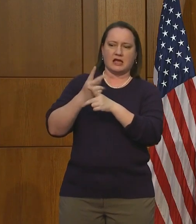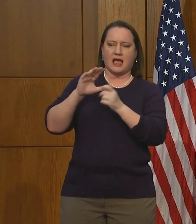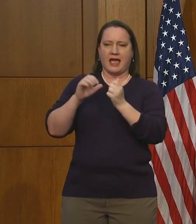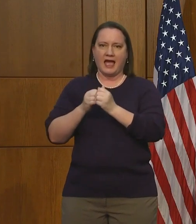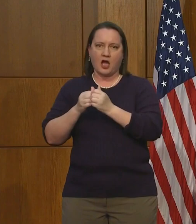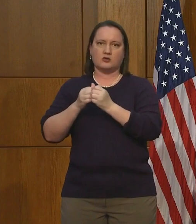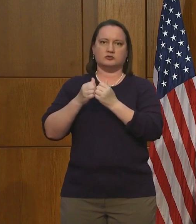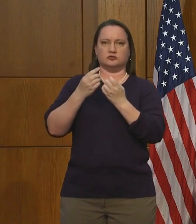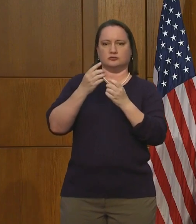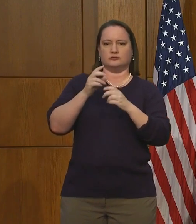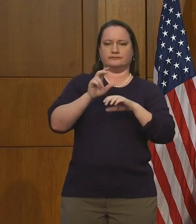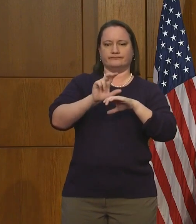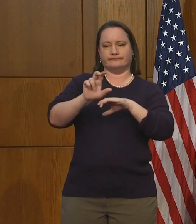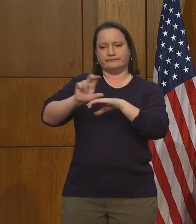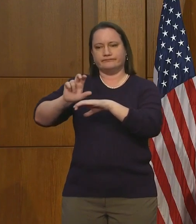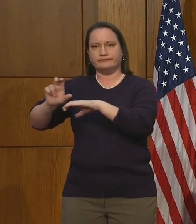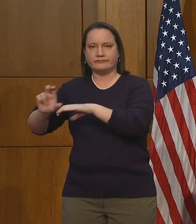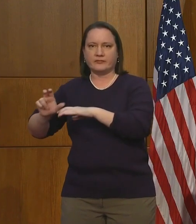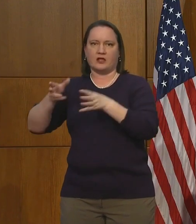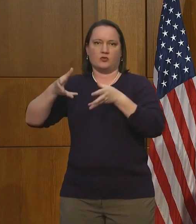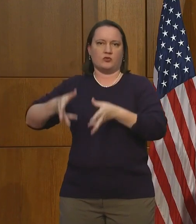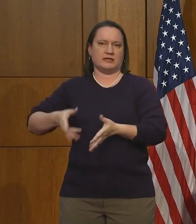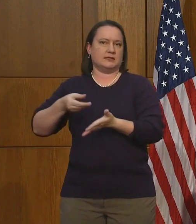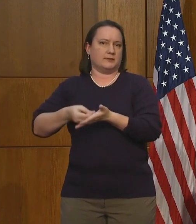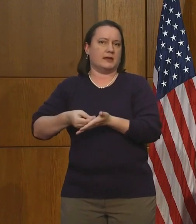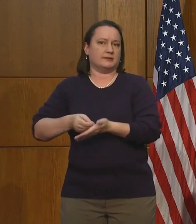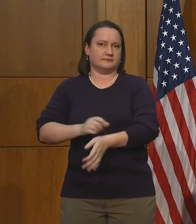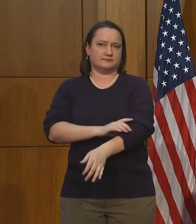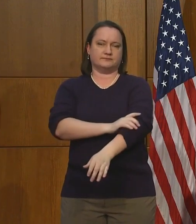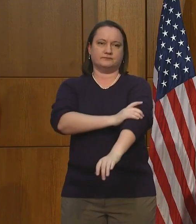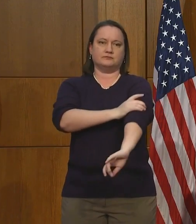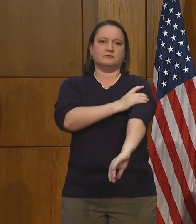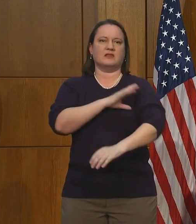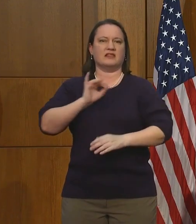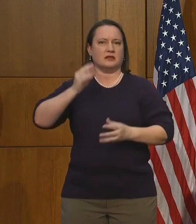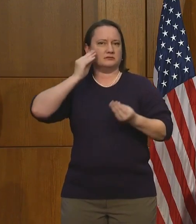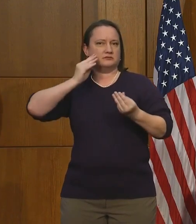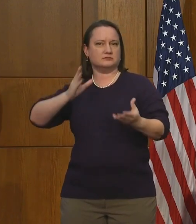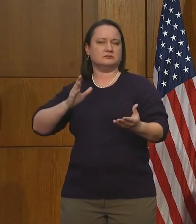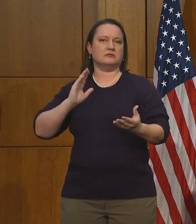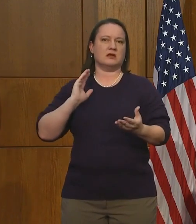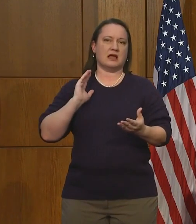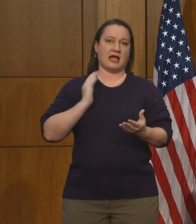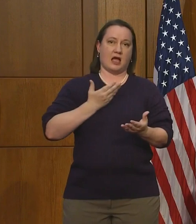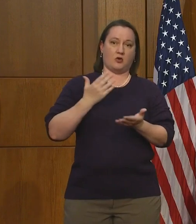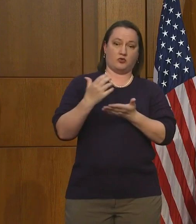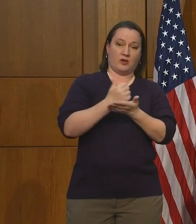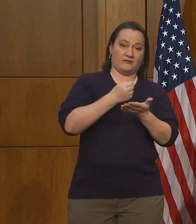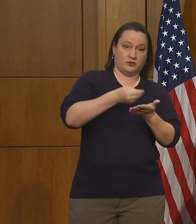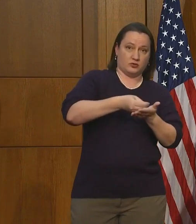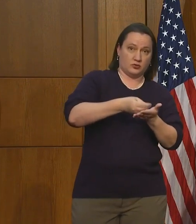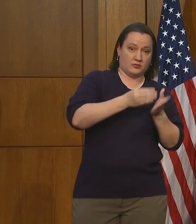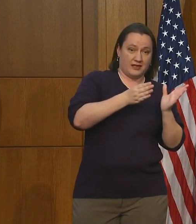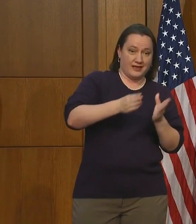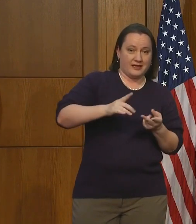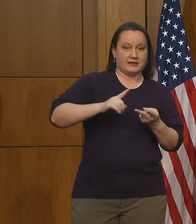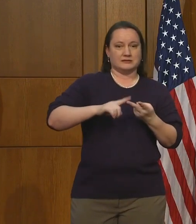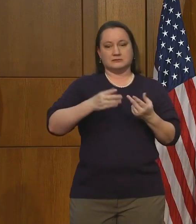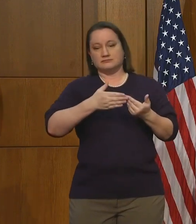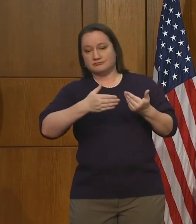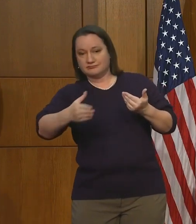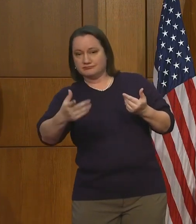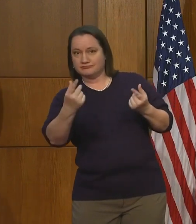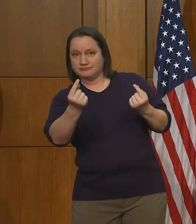OUR THREE WHY THREE FROM. THESE